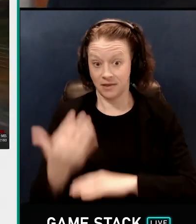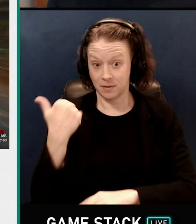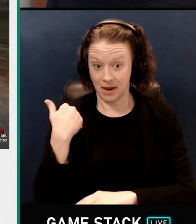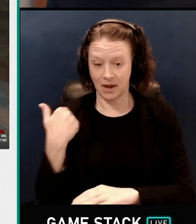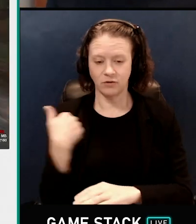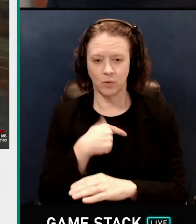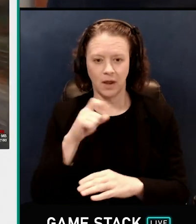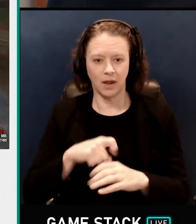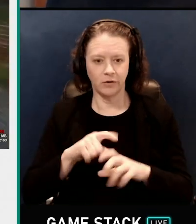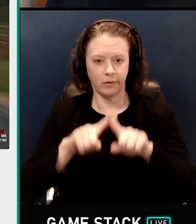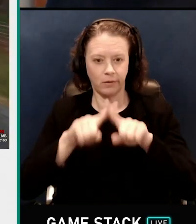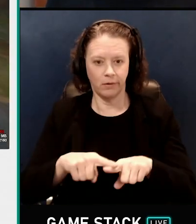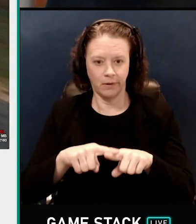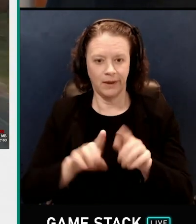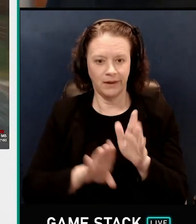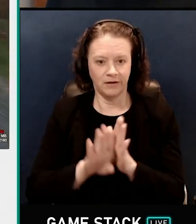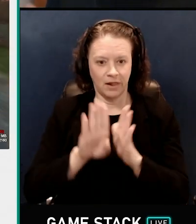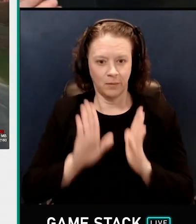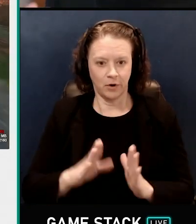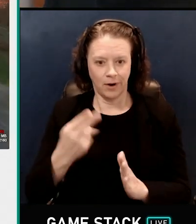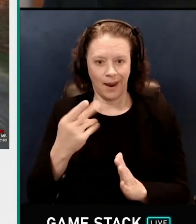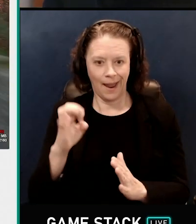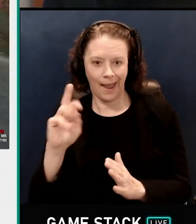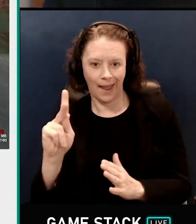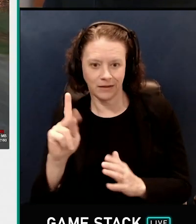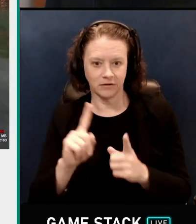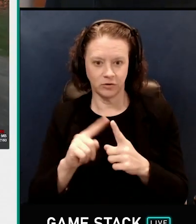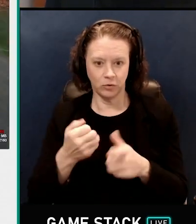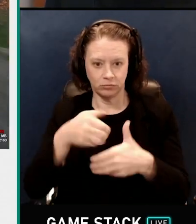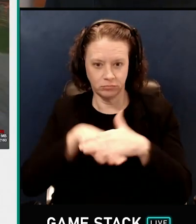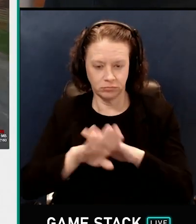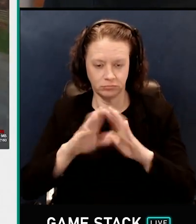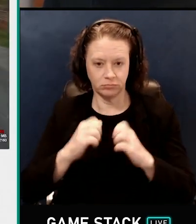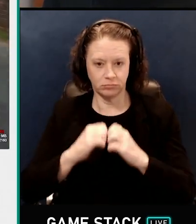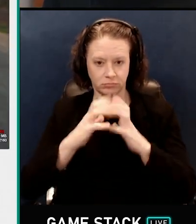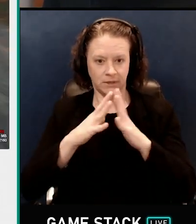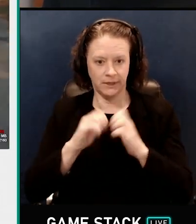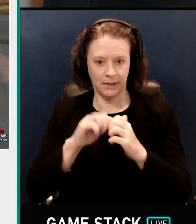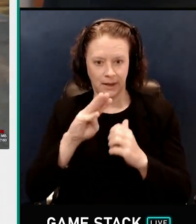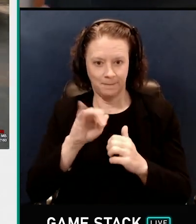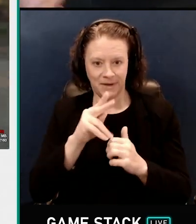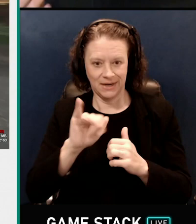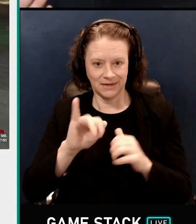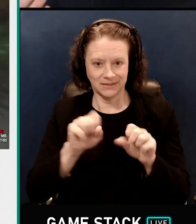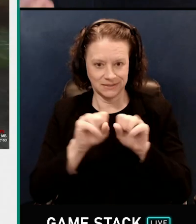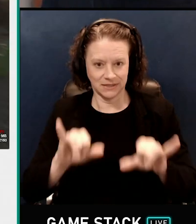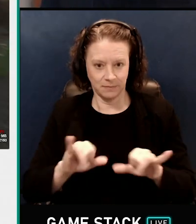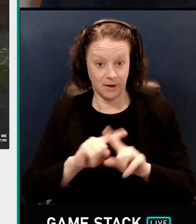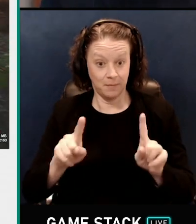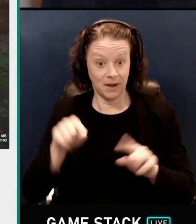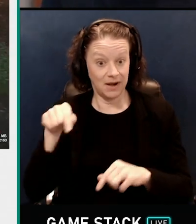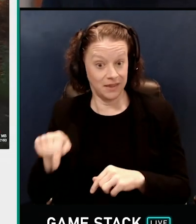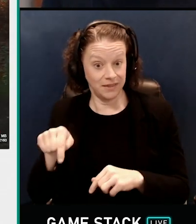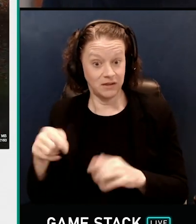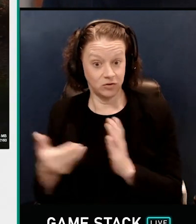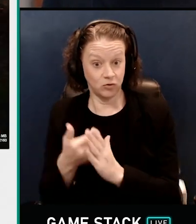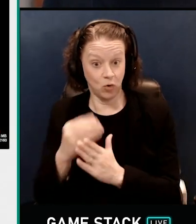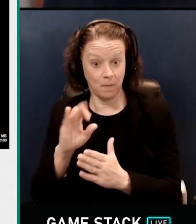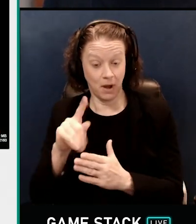relied on certain dev hacks in order to go and get into a menu system. These new bots they can actually drive up to the real world marker,